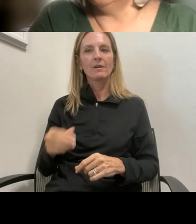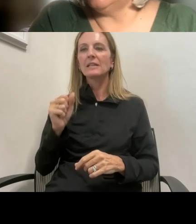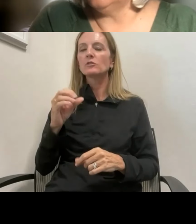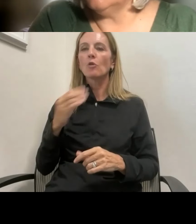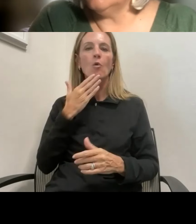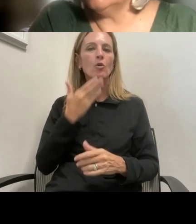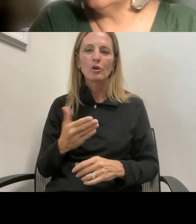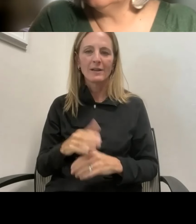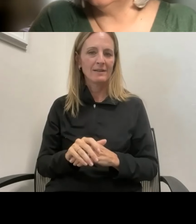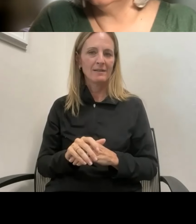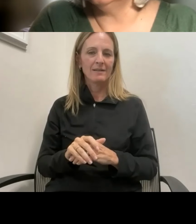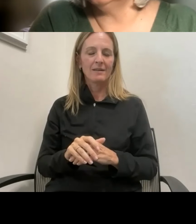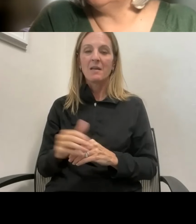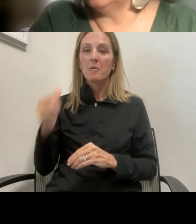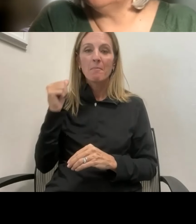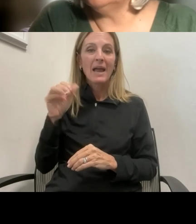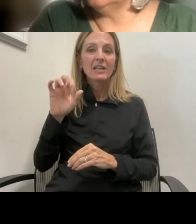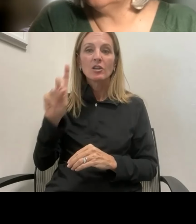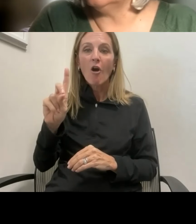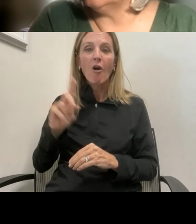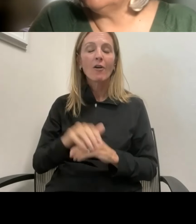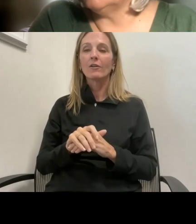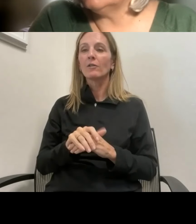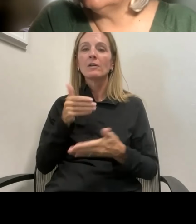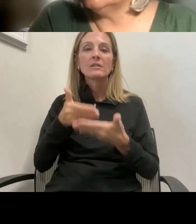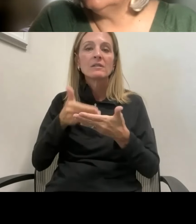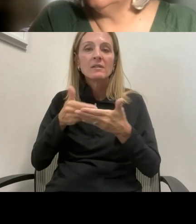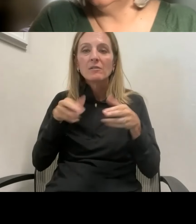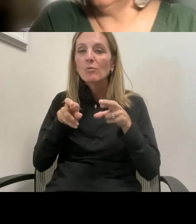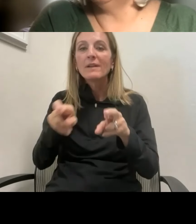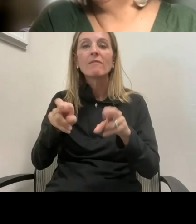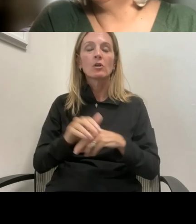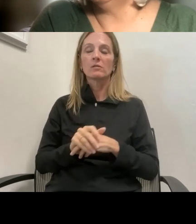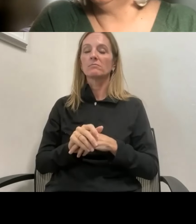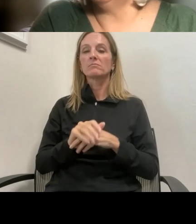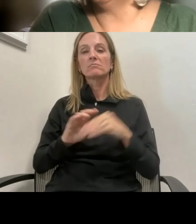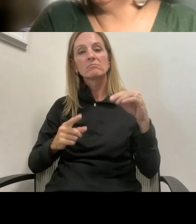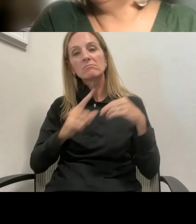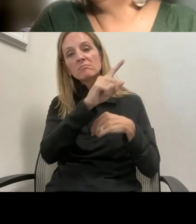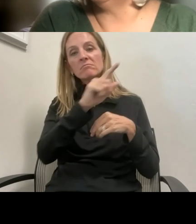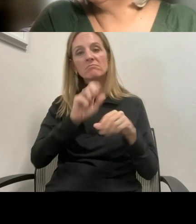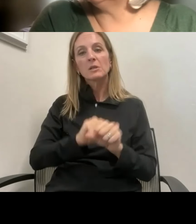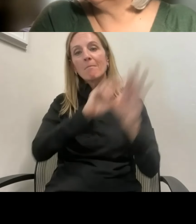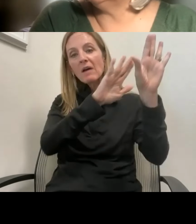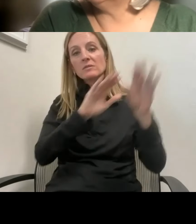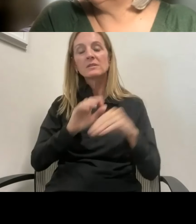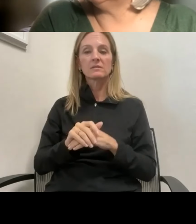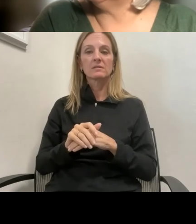backyards or down by the river or on the mountain and how that's helpful. Just to sit around the